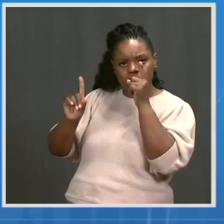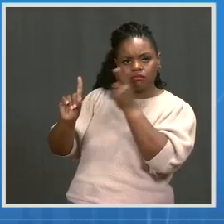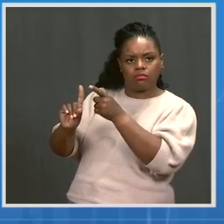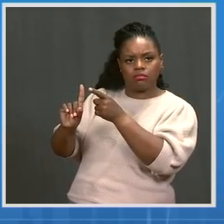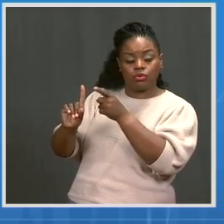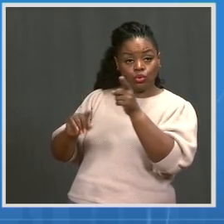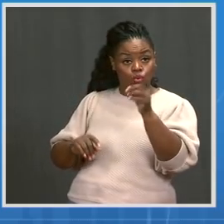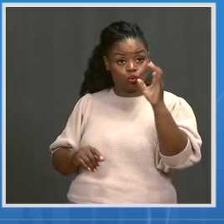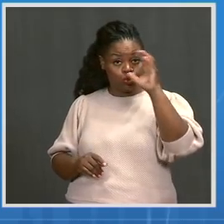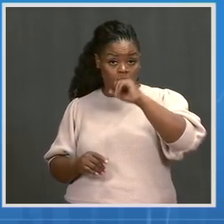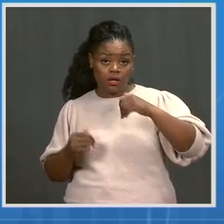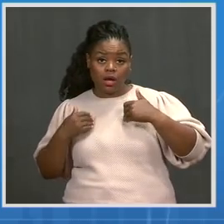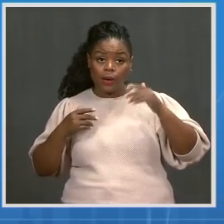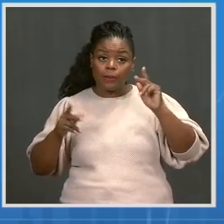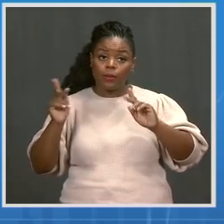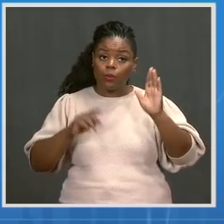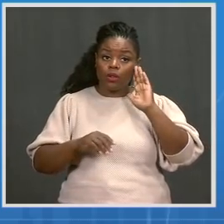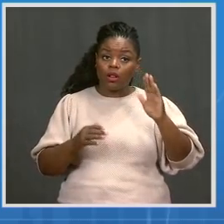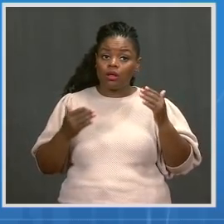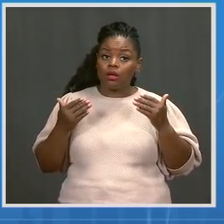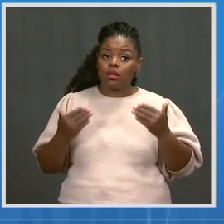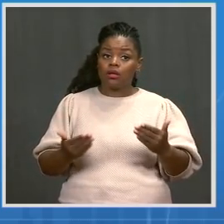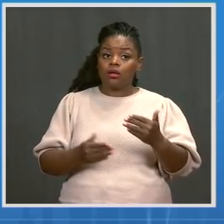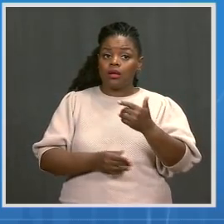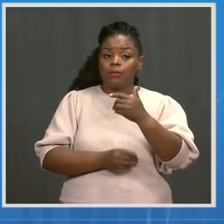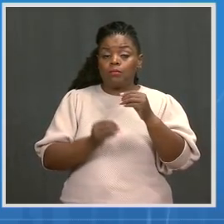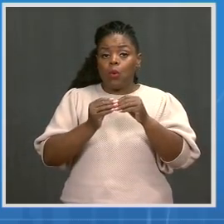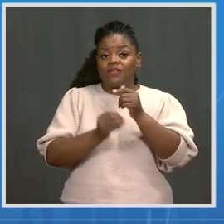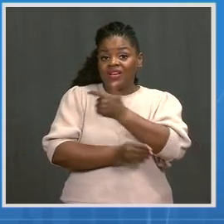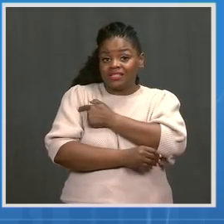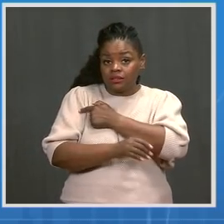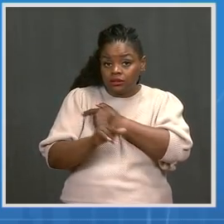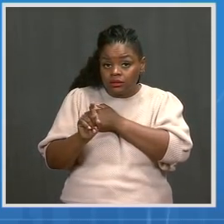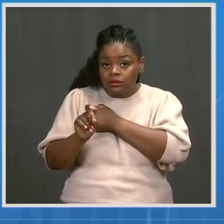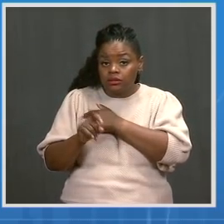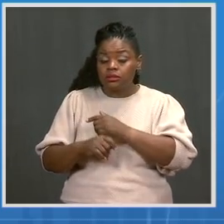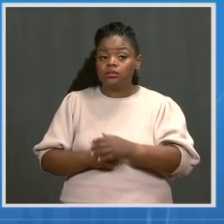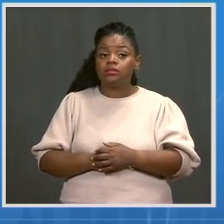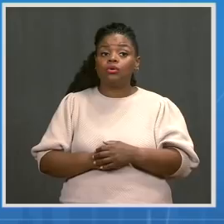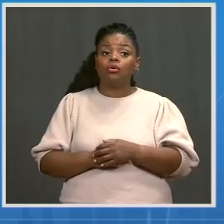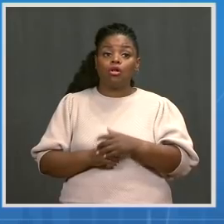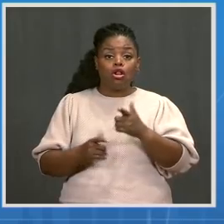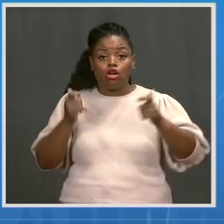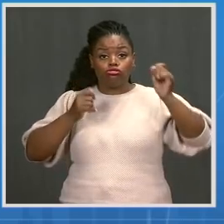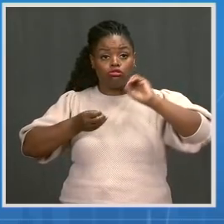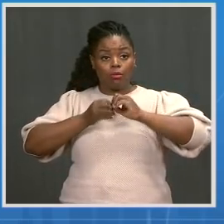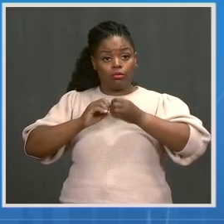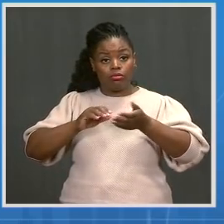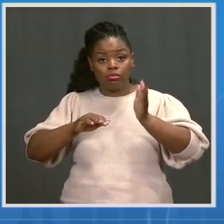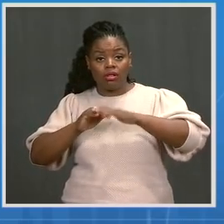in larger numbers than they have? That would be great. Thanks. Mr. Zients: So, we did that as a team,